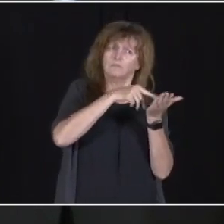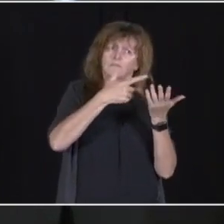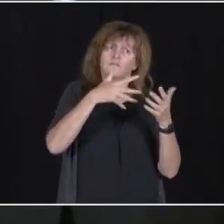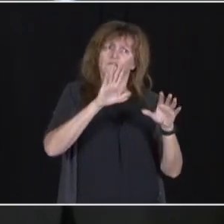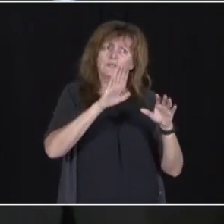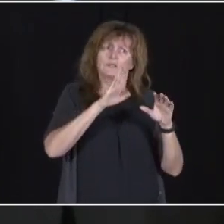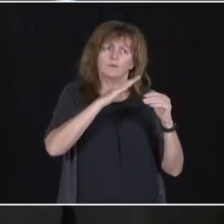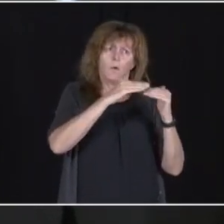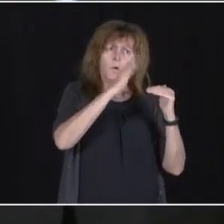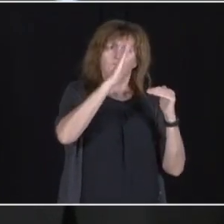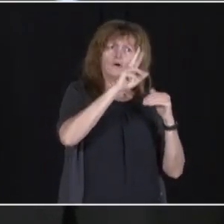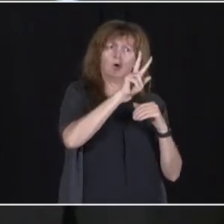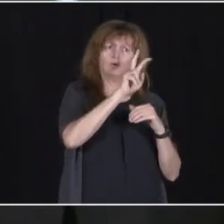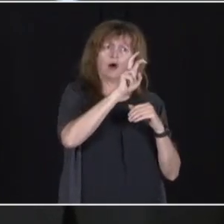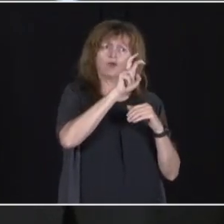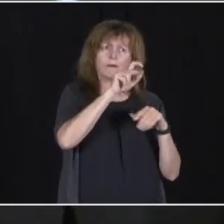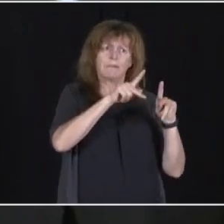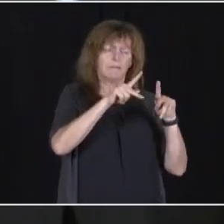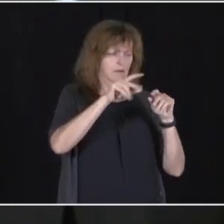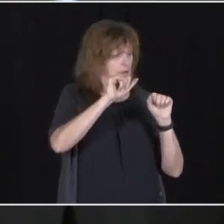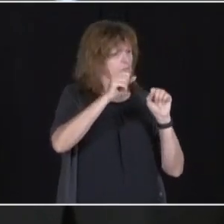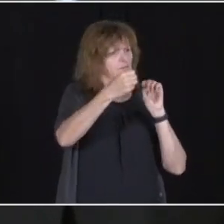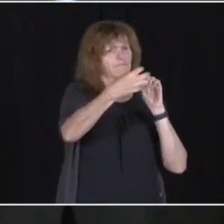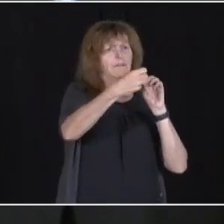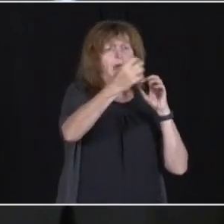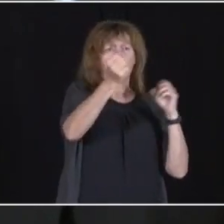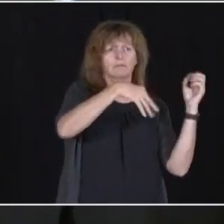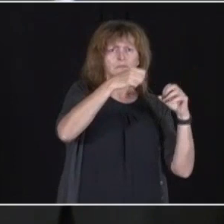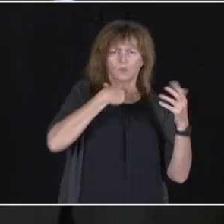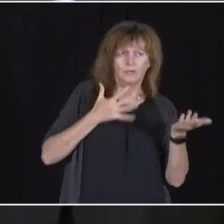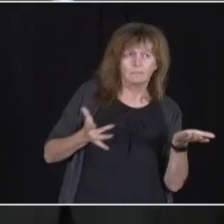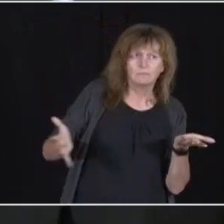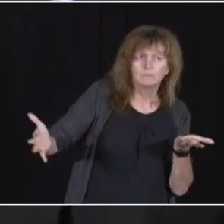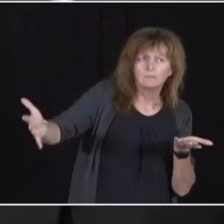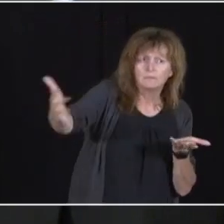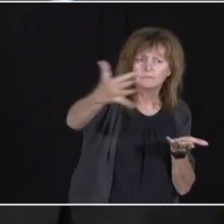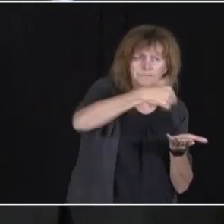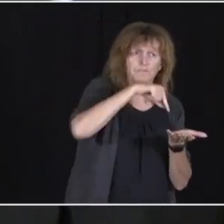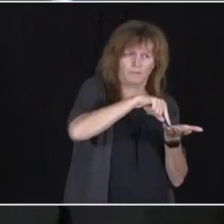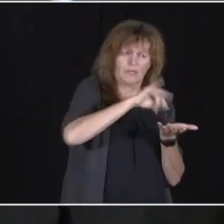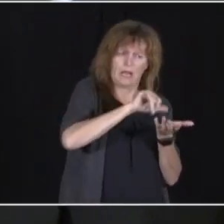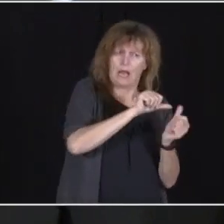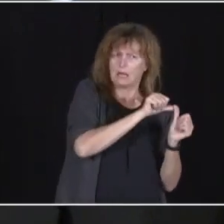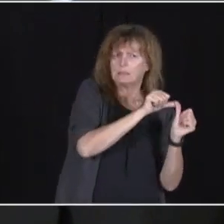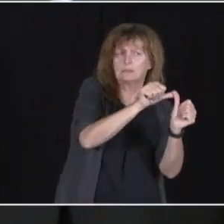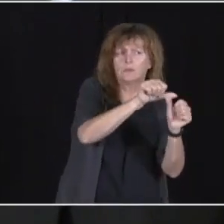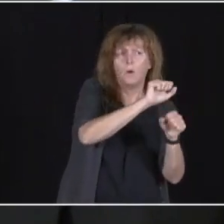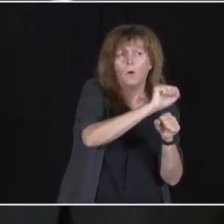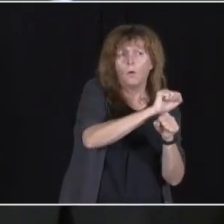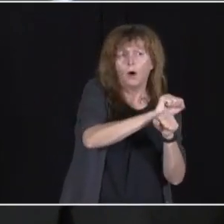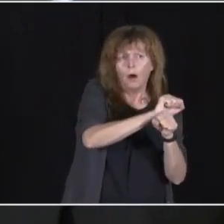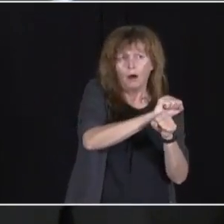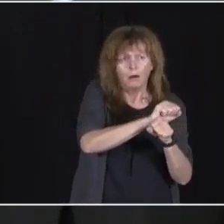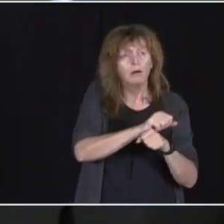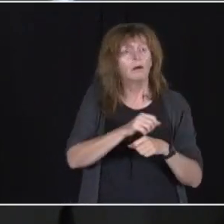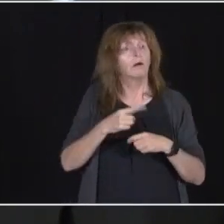So far, the cynic of any on finance has heard from over 200 participants. In over 100 hours. And they are scheduled to continue that work